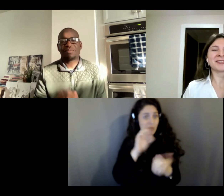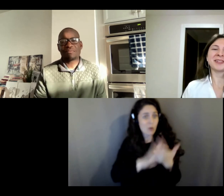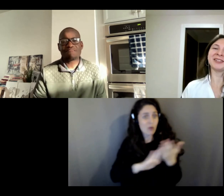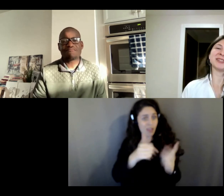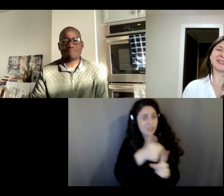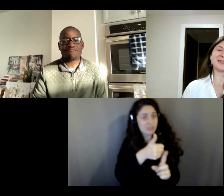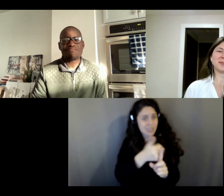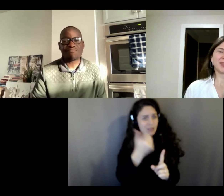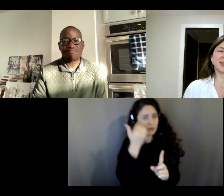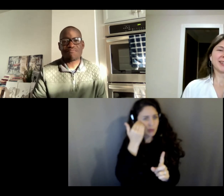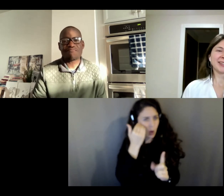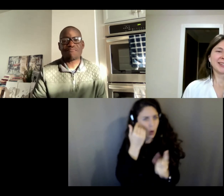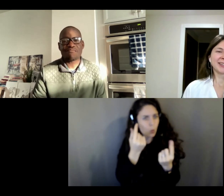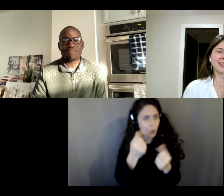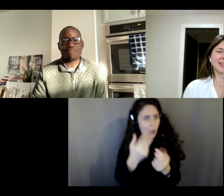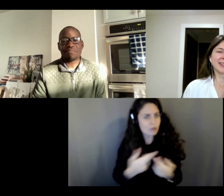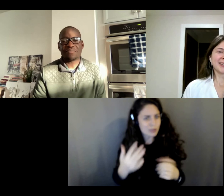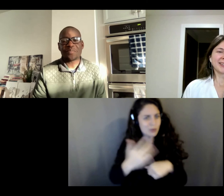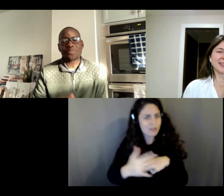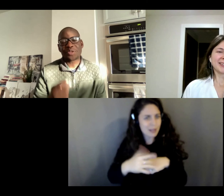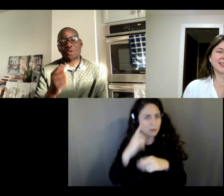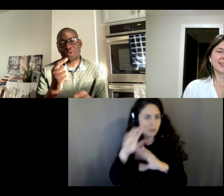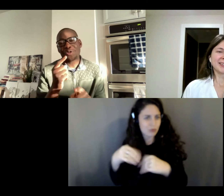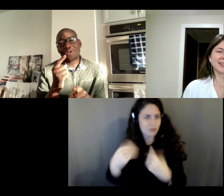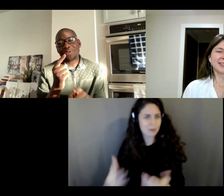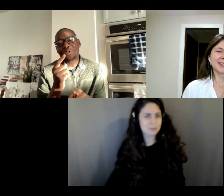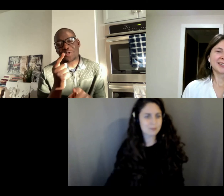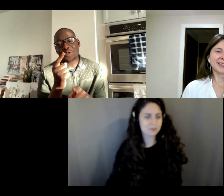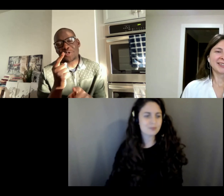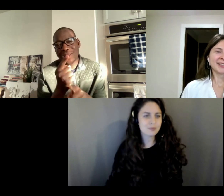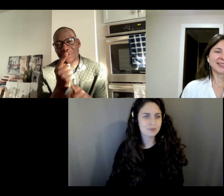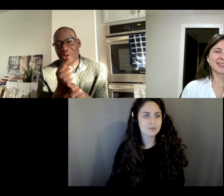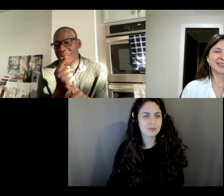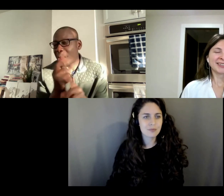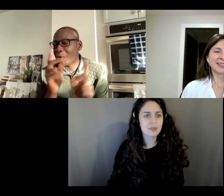are available to them. >> GREGOIRE YOUBARA: